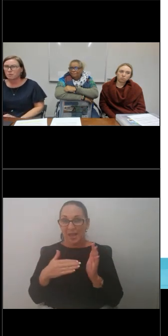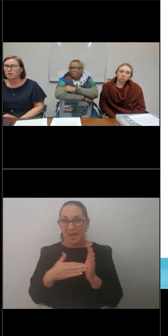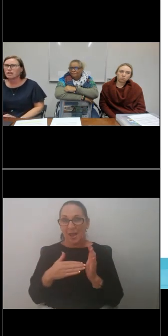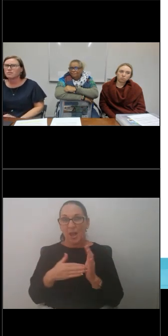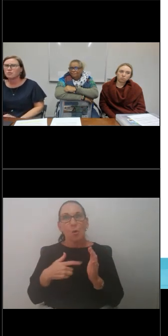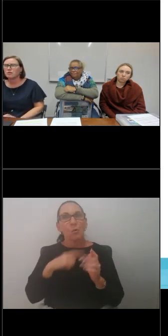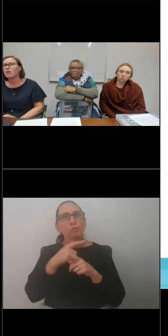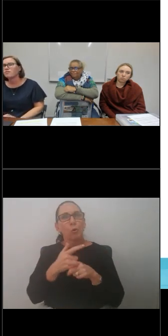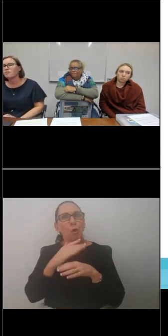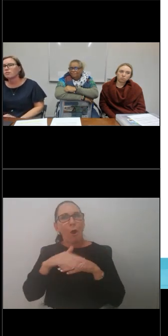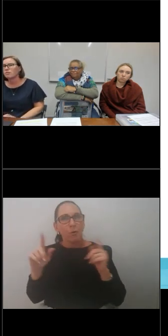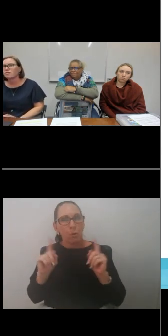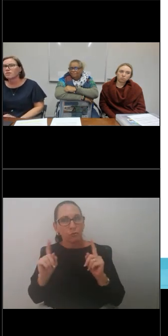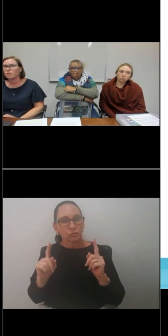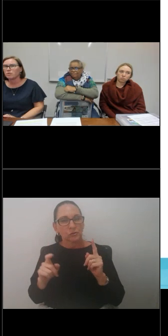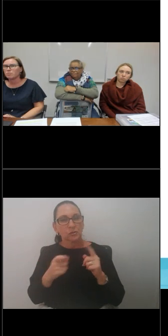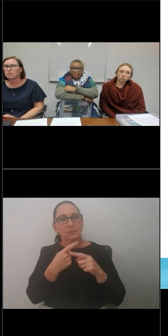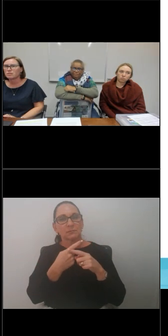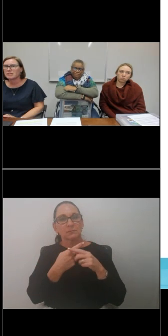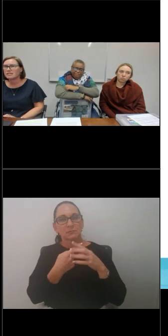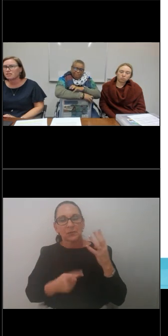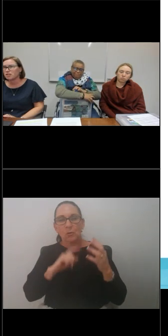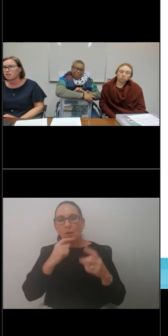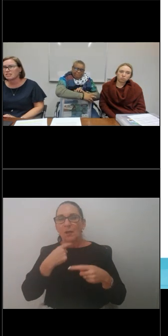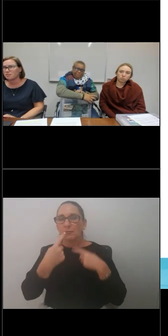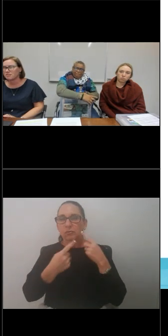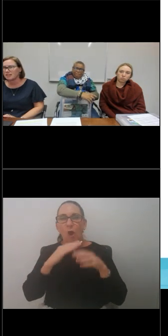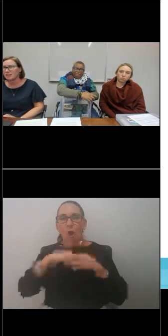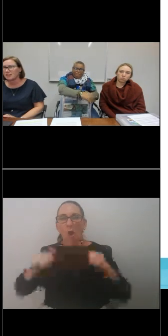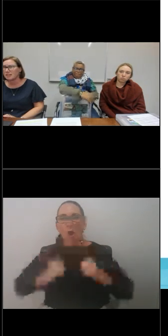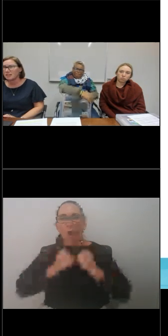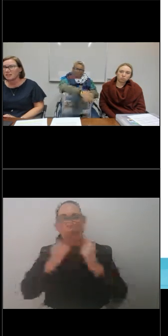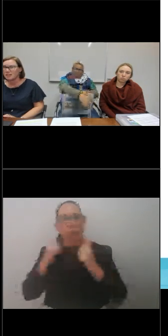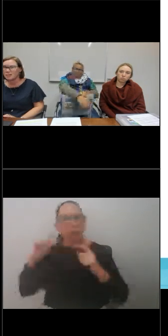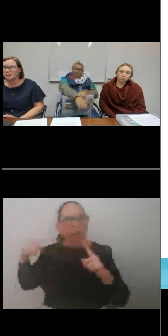going to give you an overview of the Blurred Borders Queensland Journey so far we'll talk in